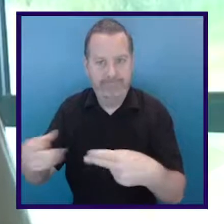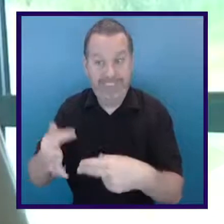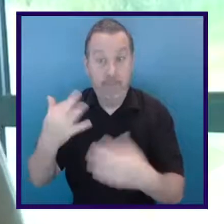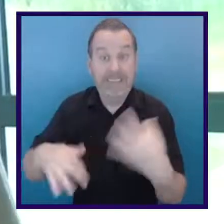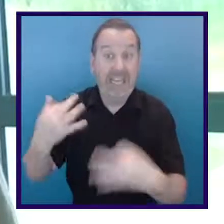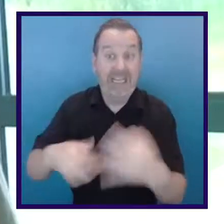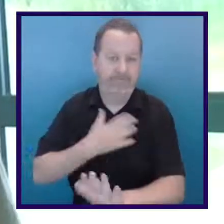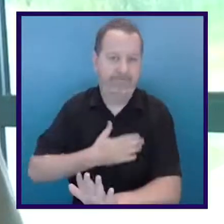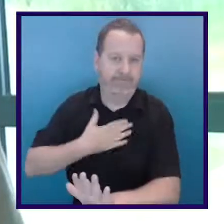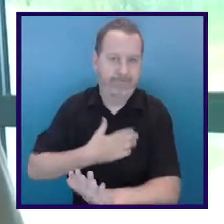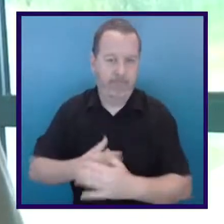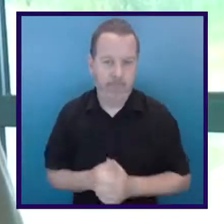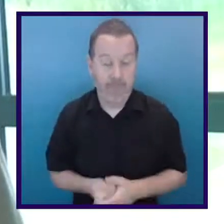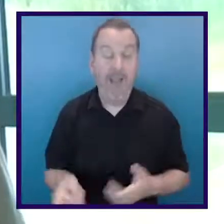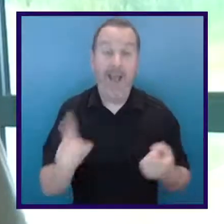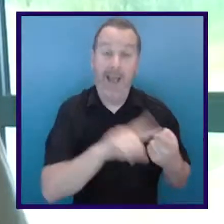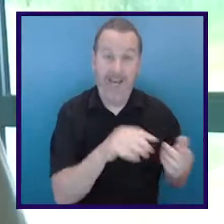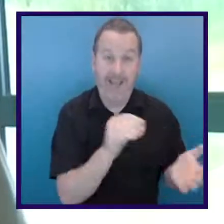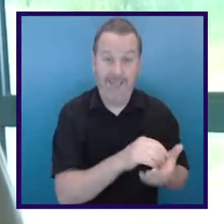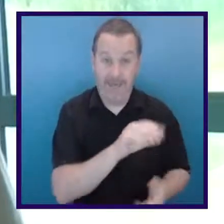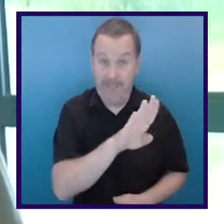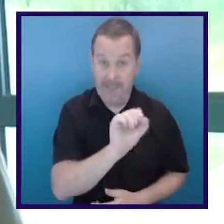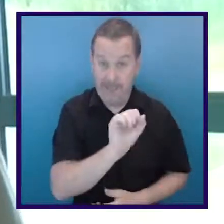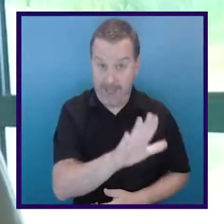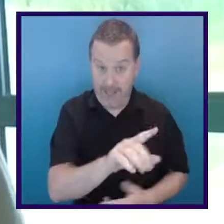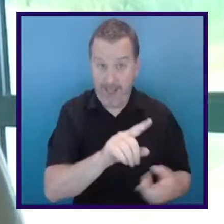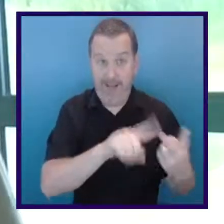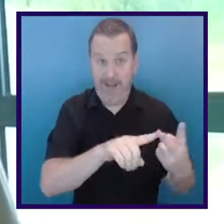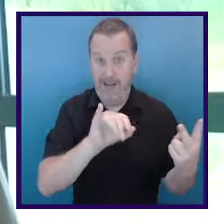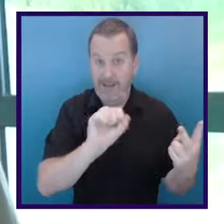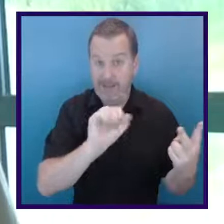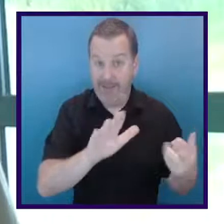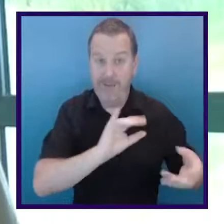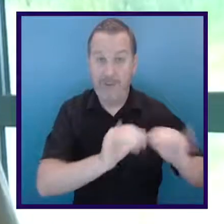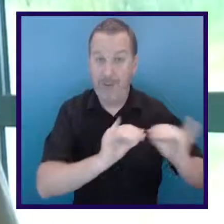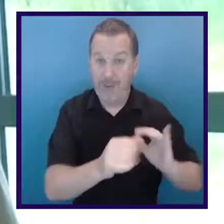We also have British and Irish sign language interpreters; those links should already been